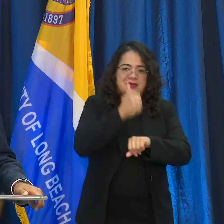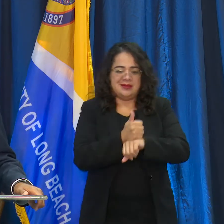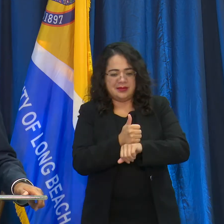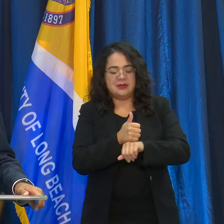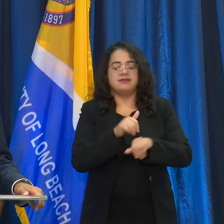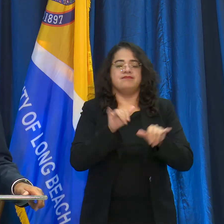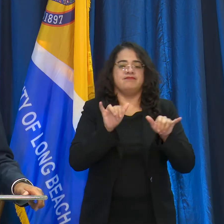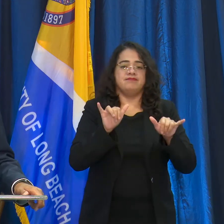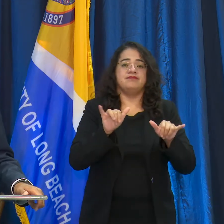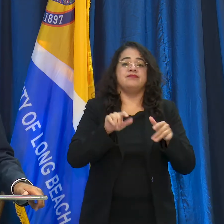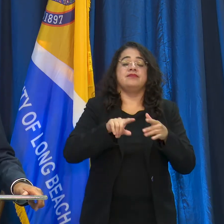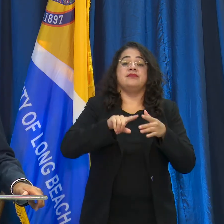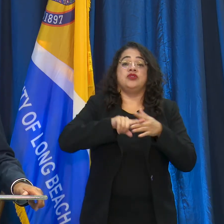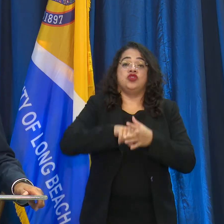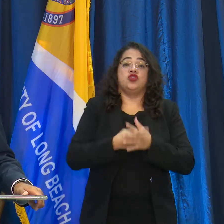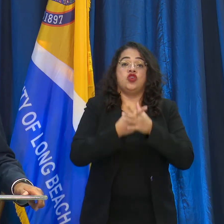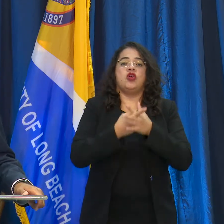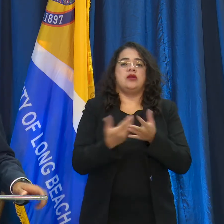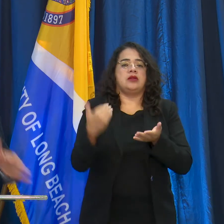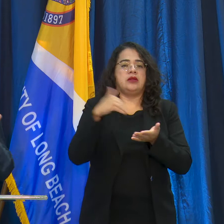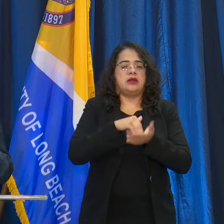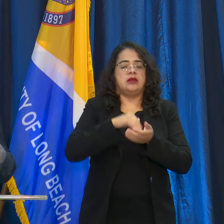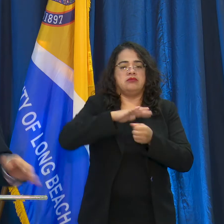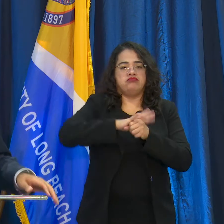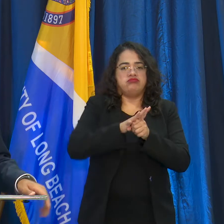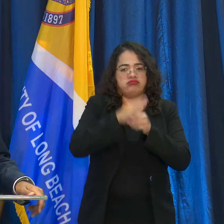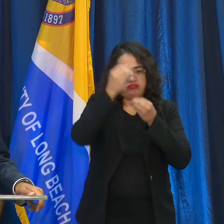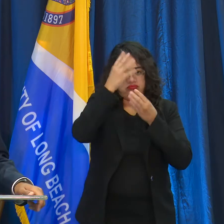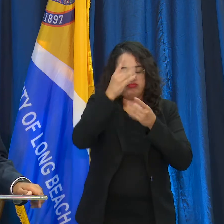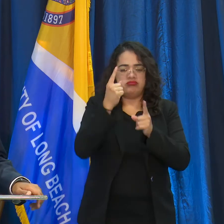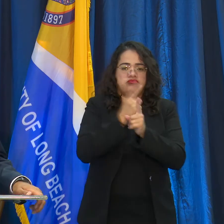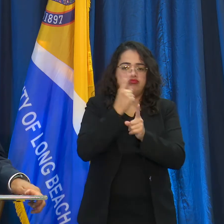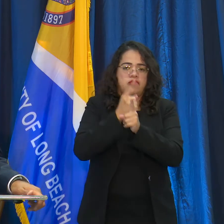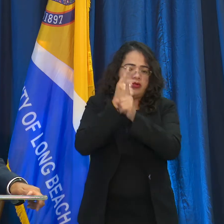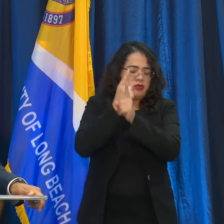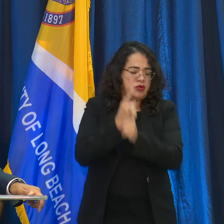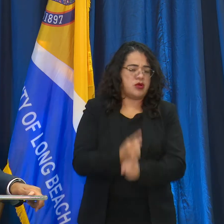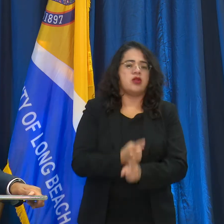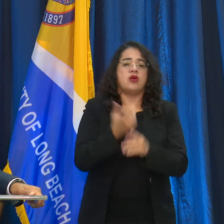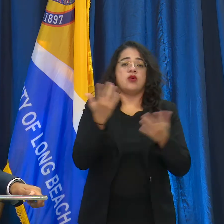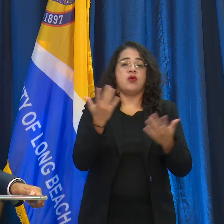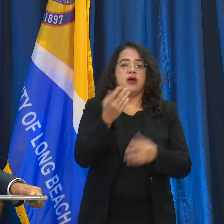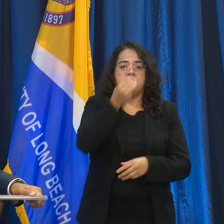beginning next week. So we'll definitely have our briefing that we're doing now, we'll do some also as needed